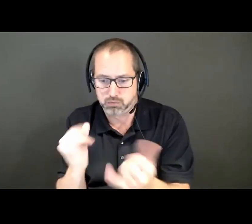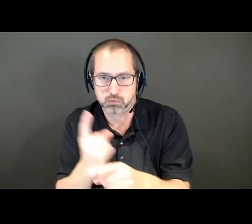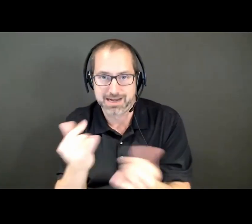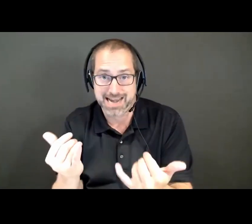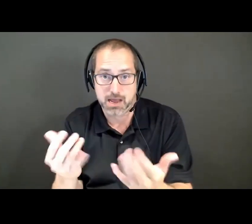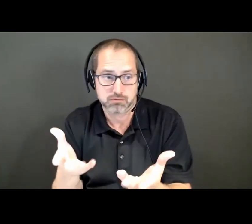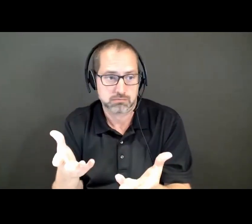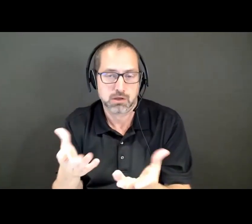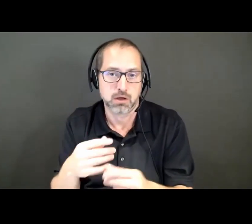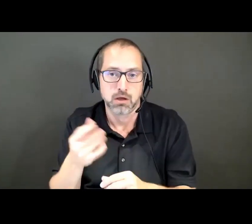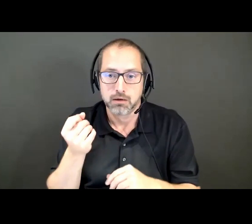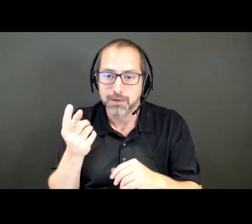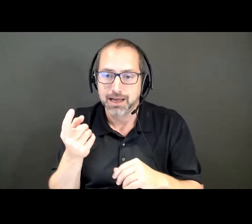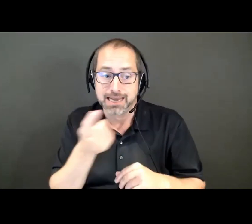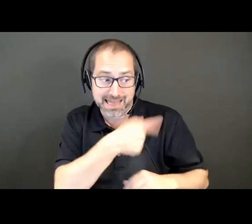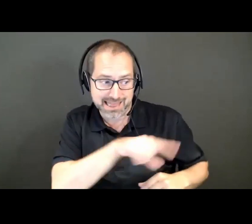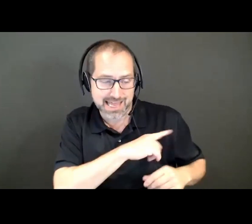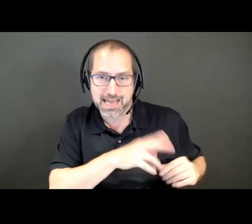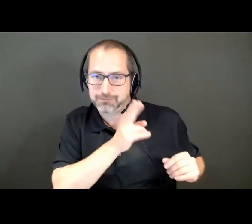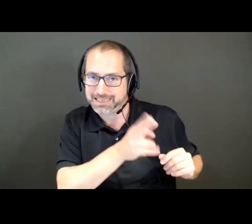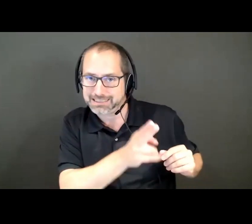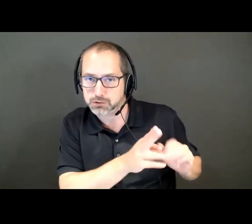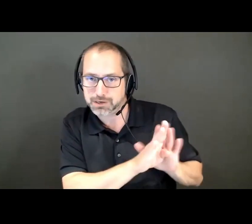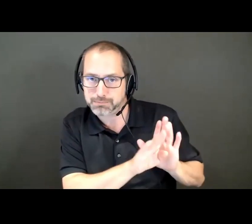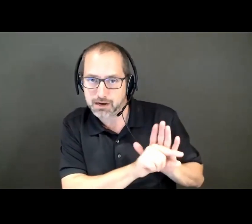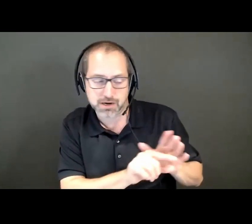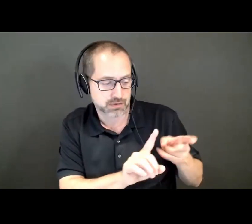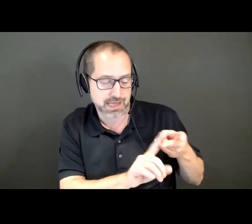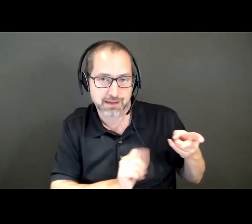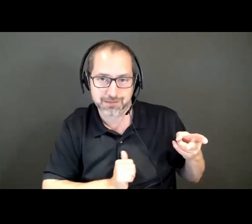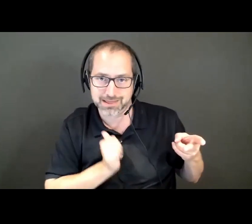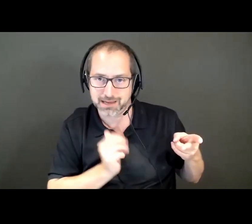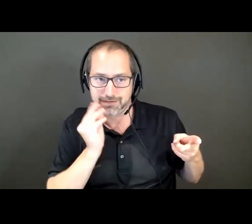background of their committees and the lived experiences, as my colleagues have all mentioned.